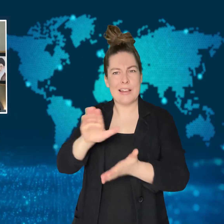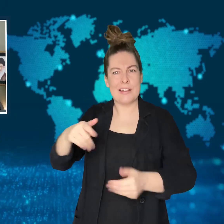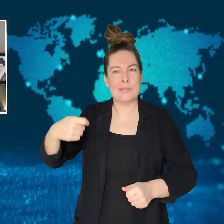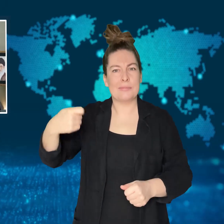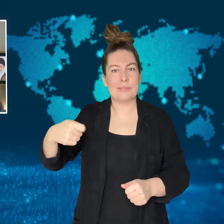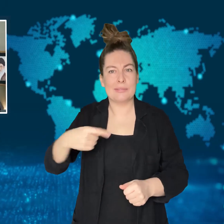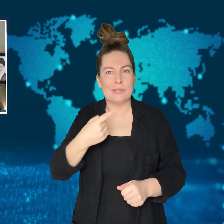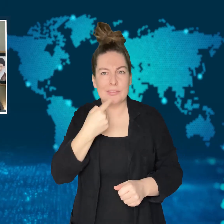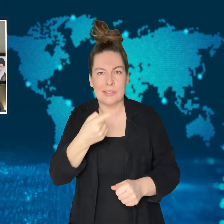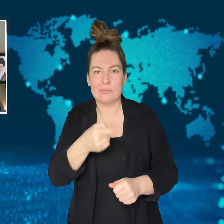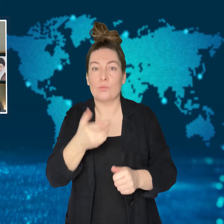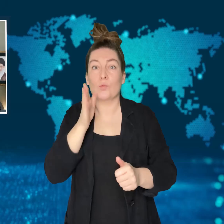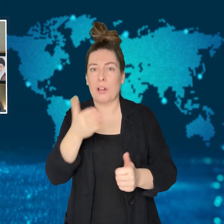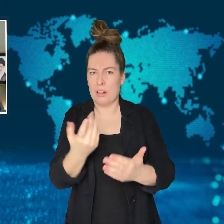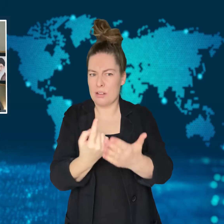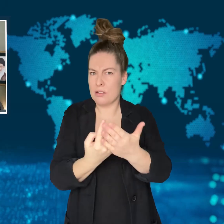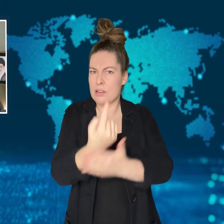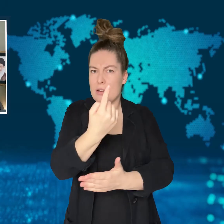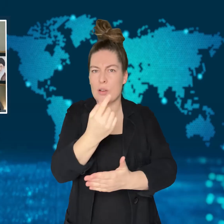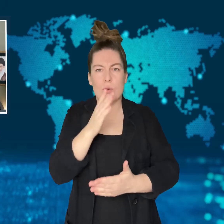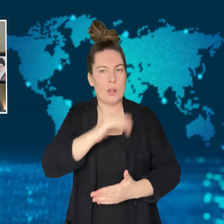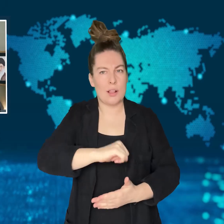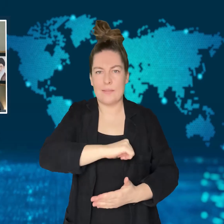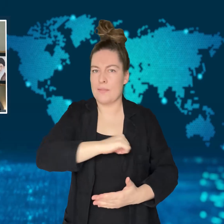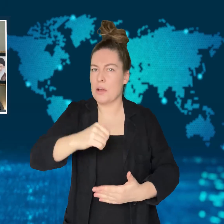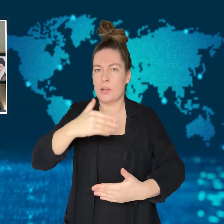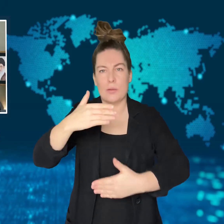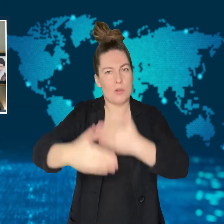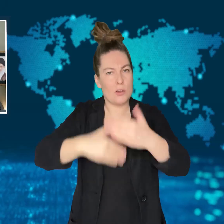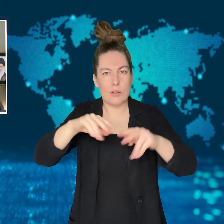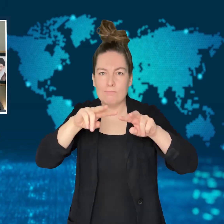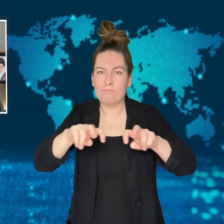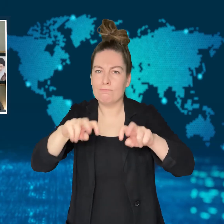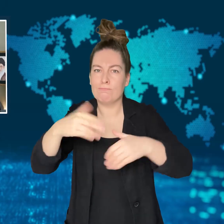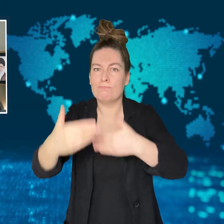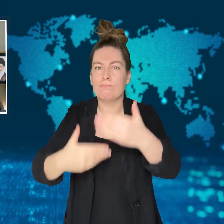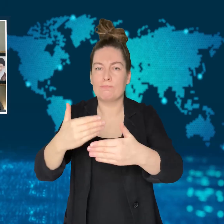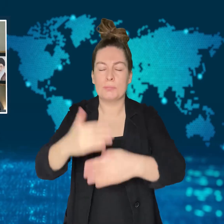quickly by both law enforcement and security forces.